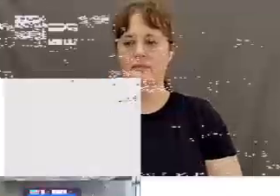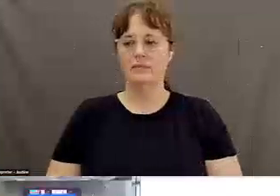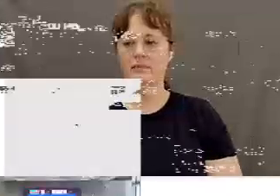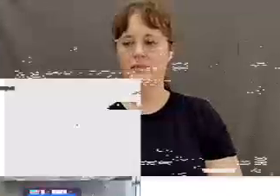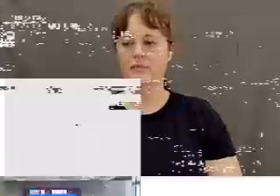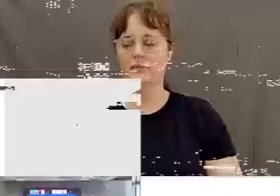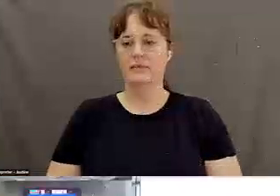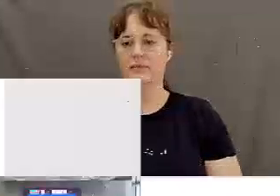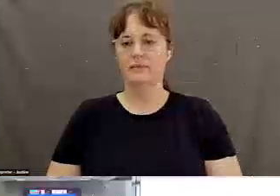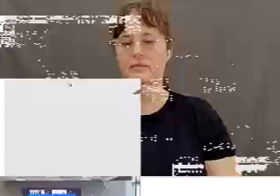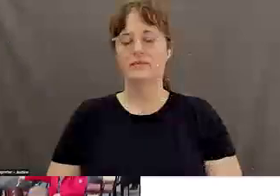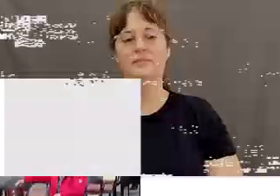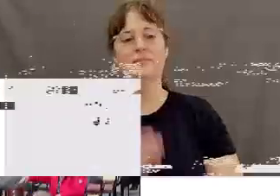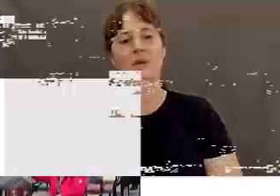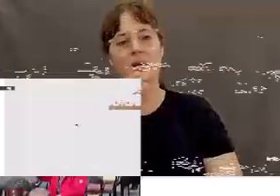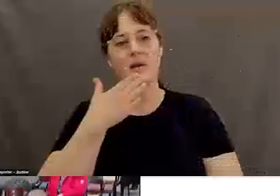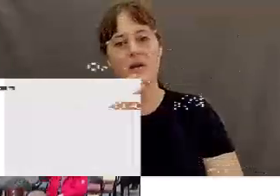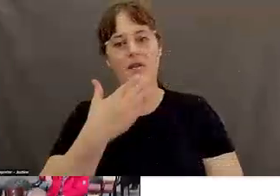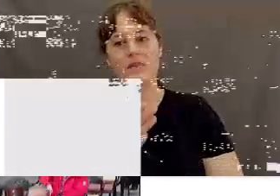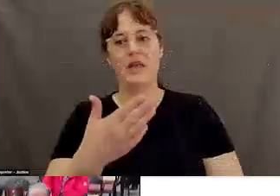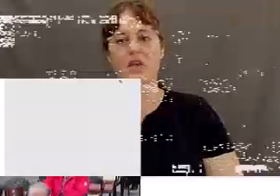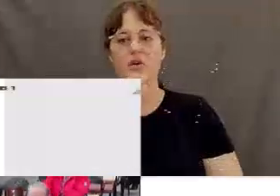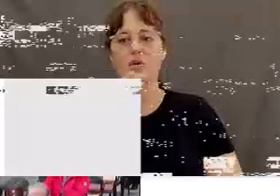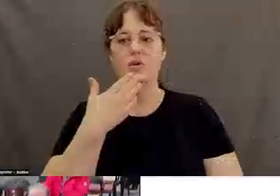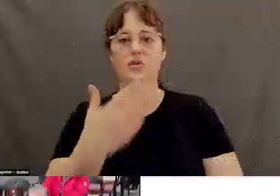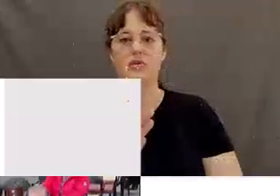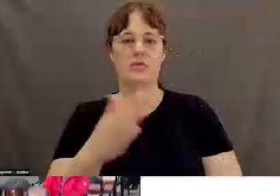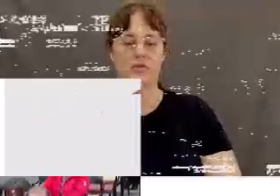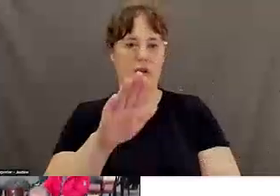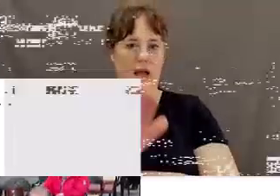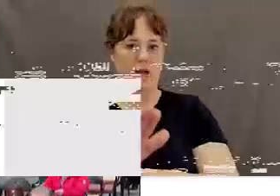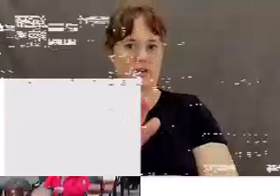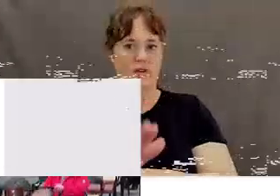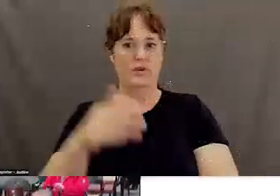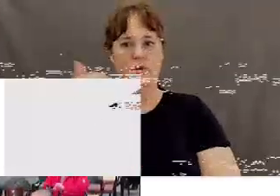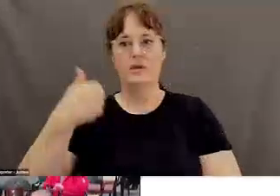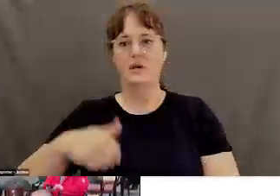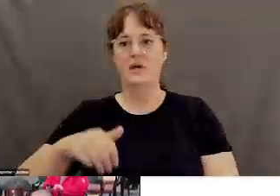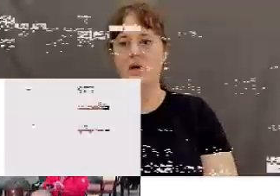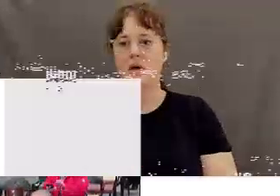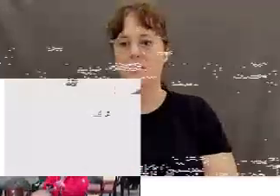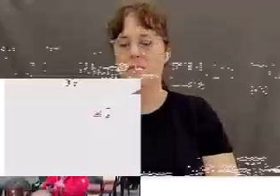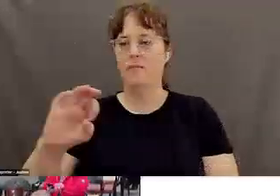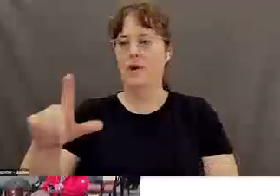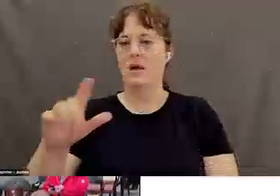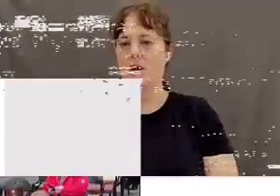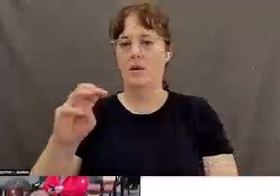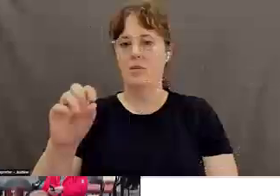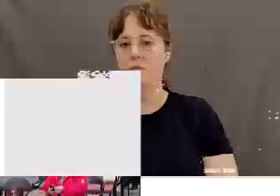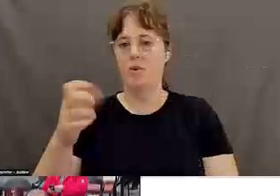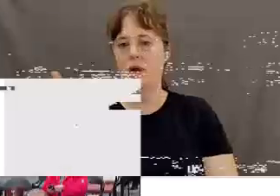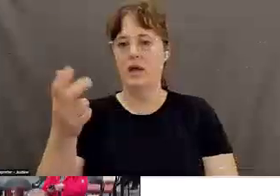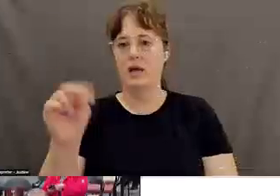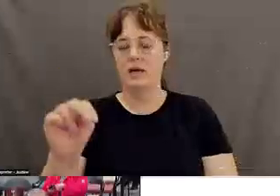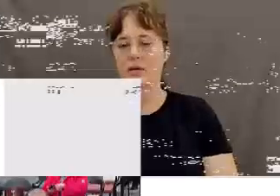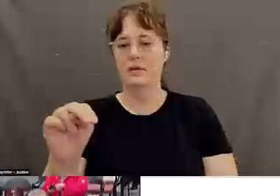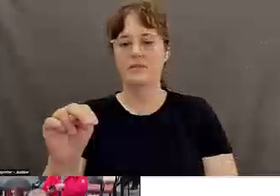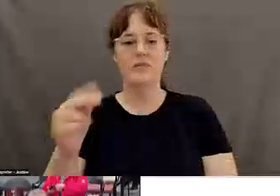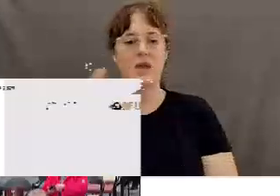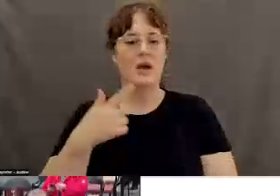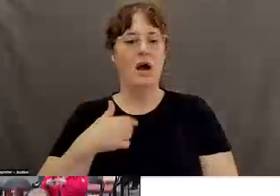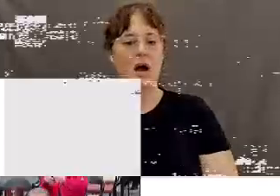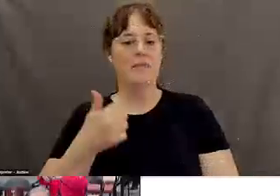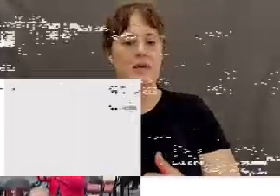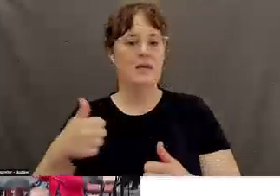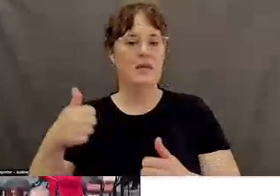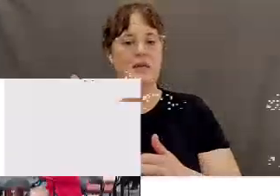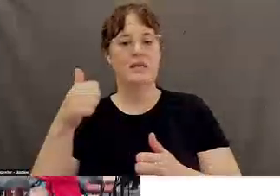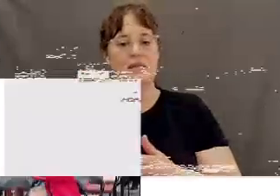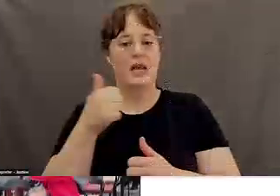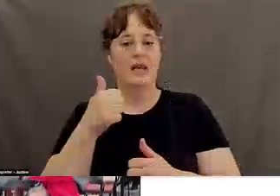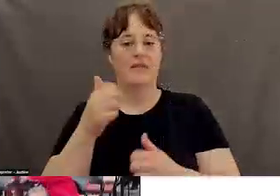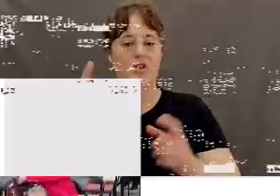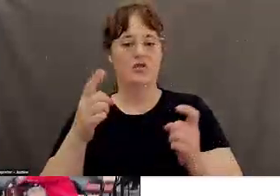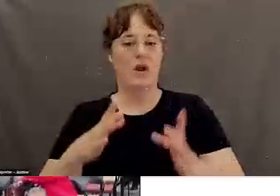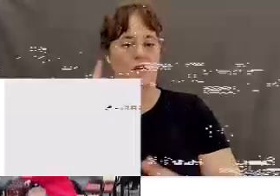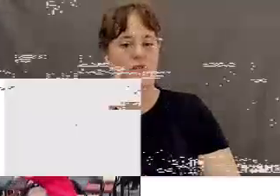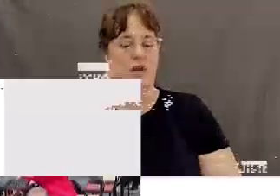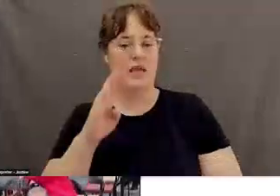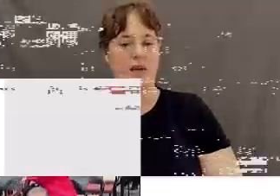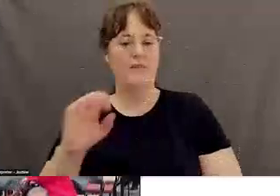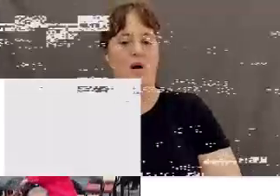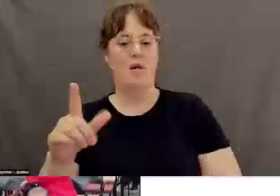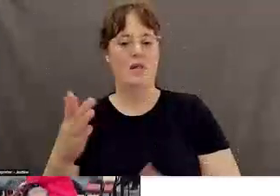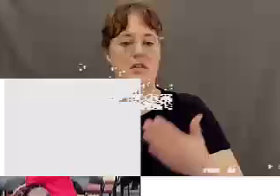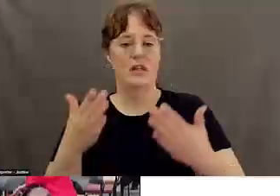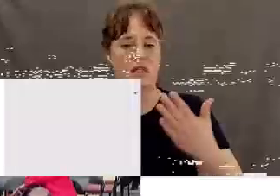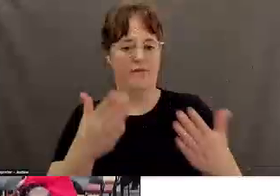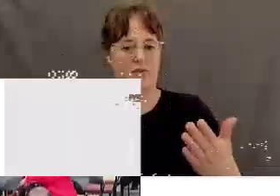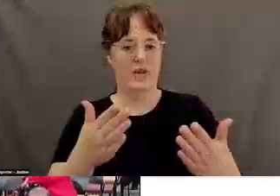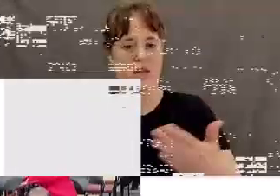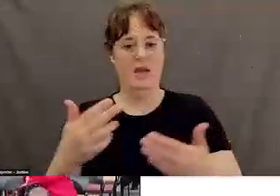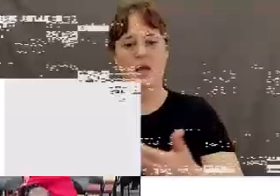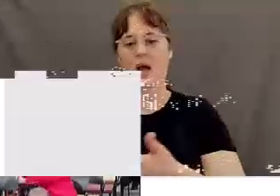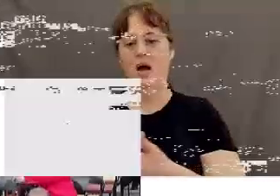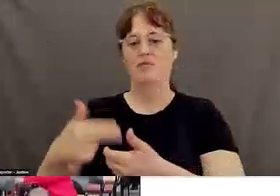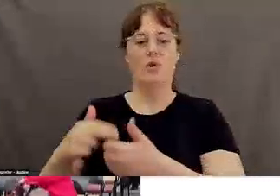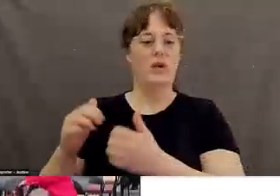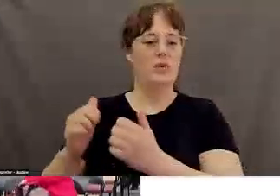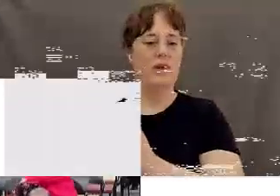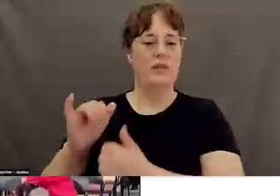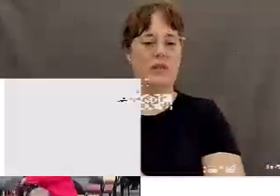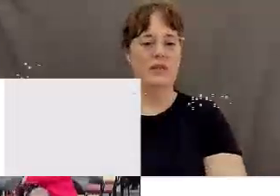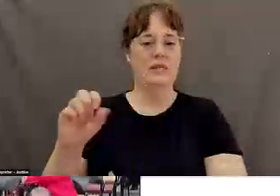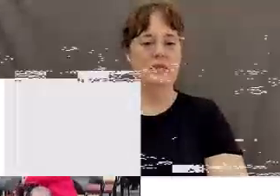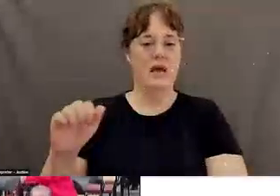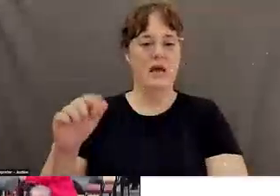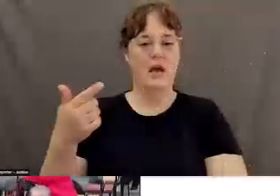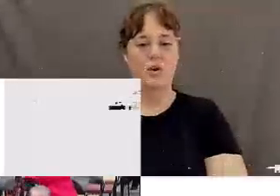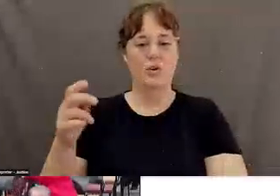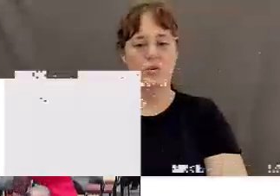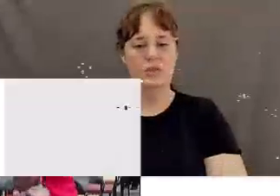Boardroom: Thank you, and good afternoon, Chair Birney and members of the committee. My name is Michael Morgan, and I'm an Executive Director for Capital Livery. With me today, I'm joined by Eza Agoes, our Executive Project Director for OMF South, as well as Hughey Newsome, our Chief Financial Officer.